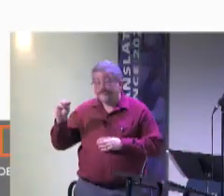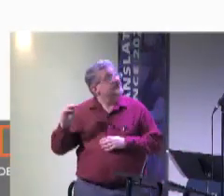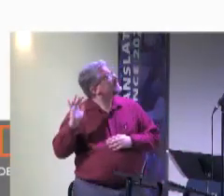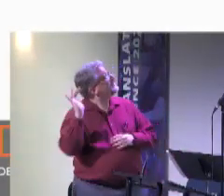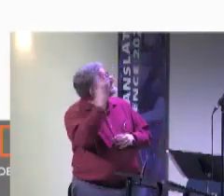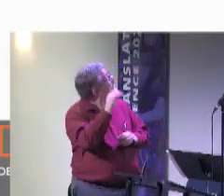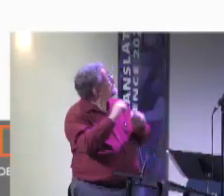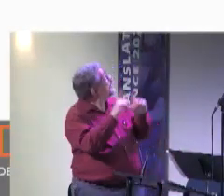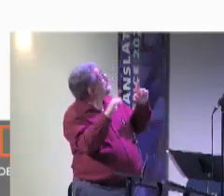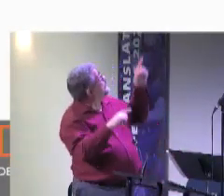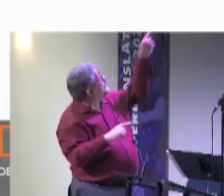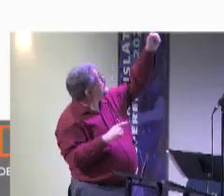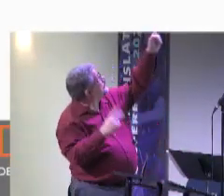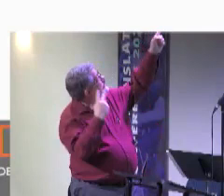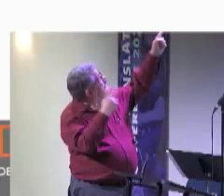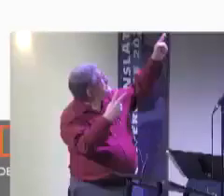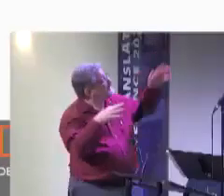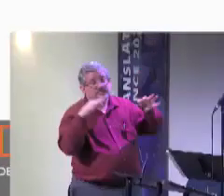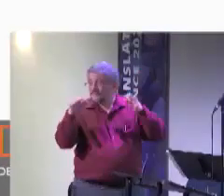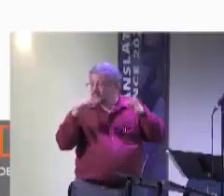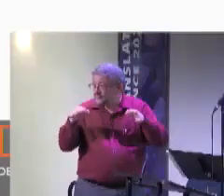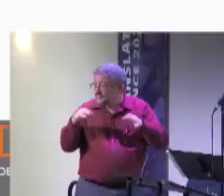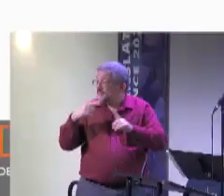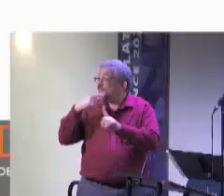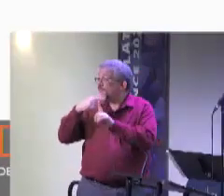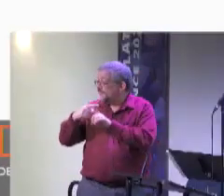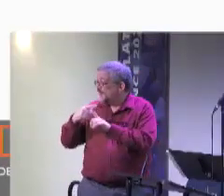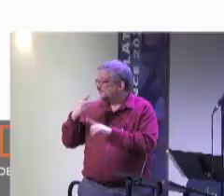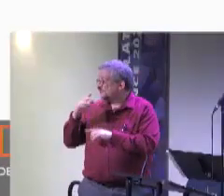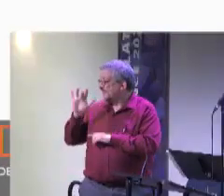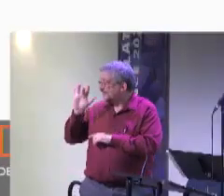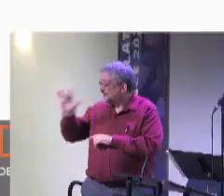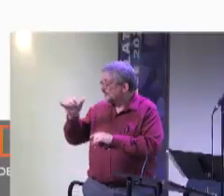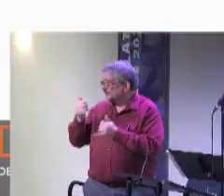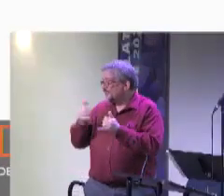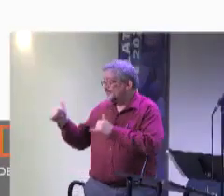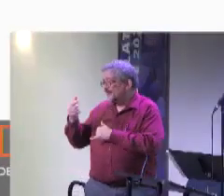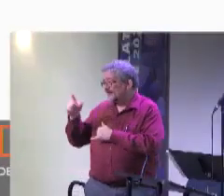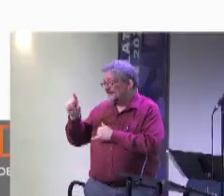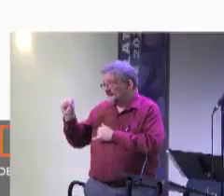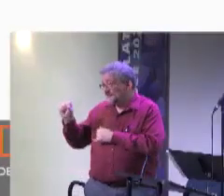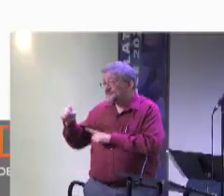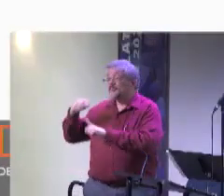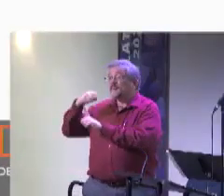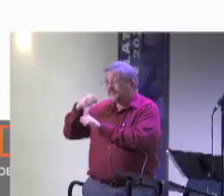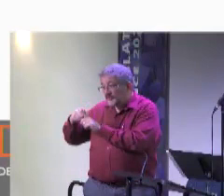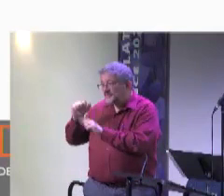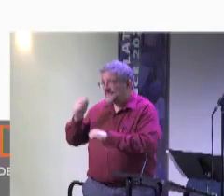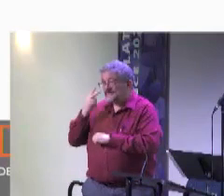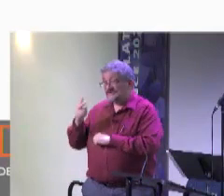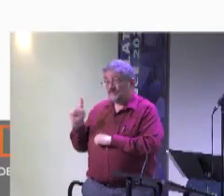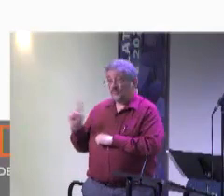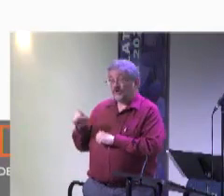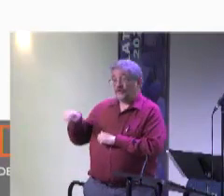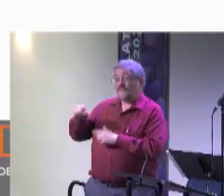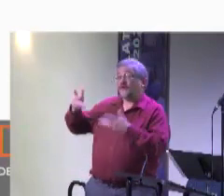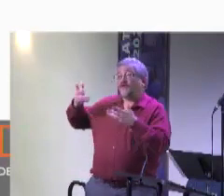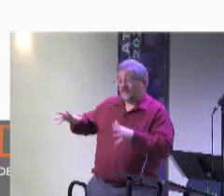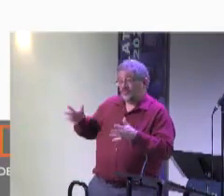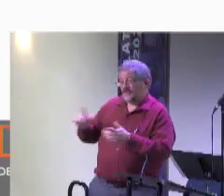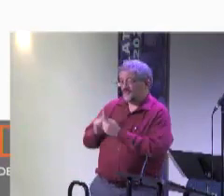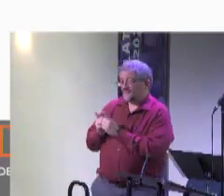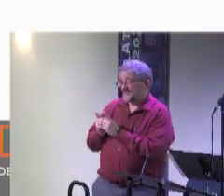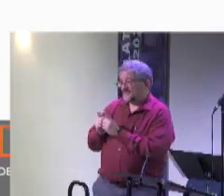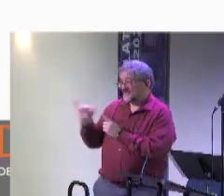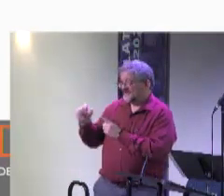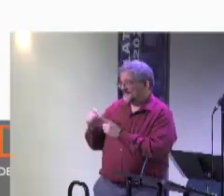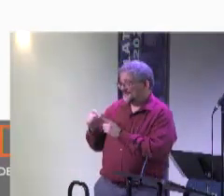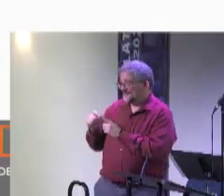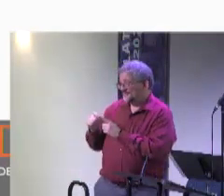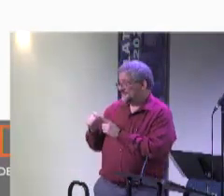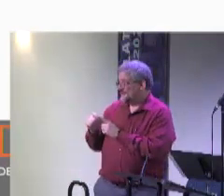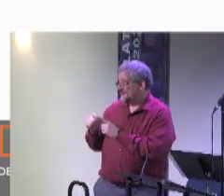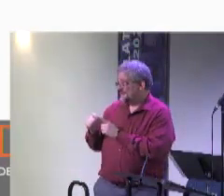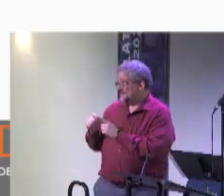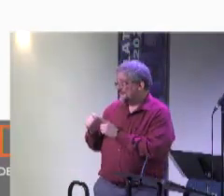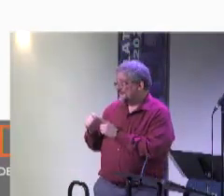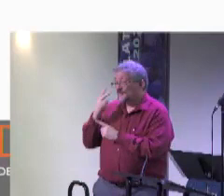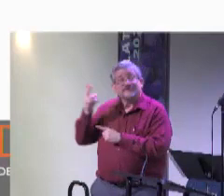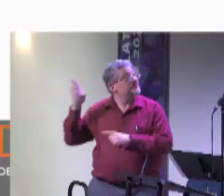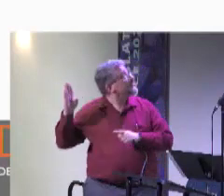So I've highly highlighted here as an example, and you can click on this to see a gloss or an indication of how that term is signed.